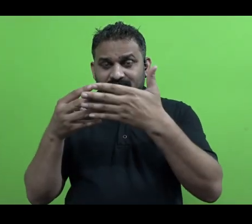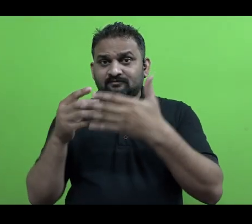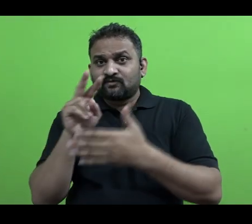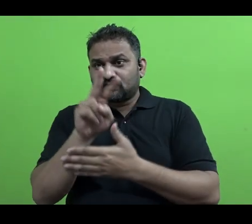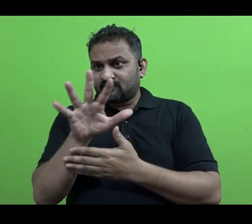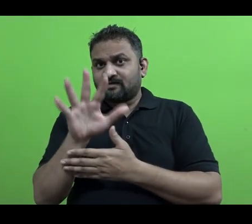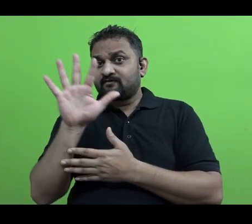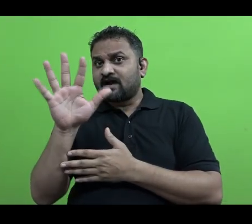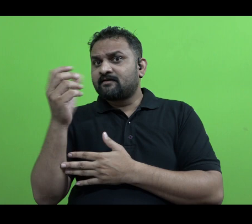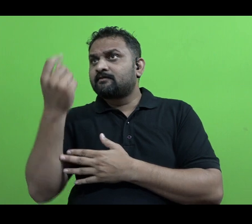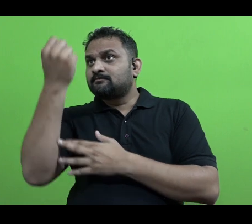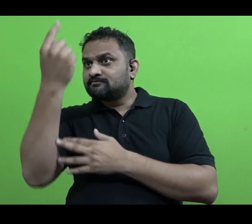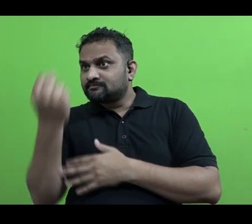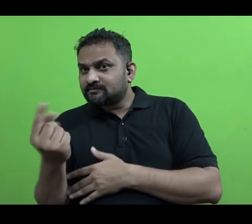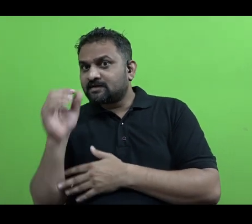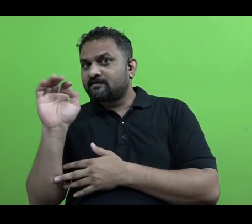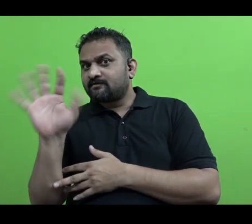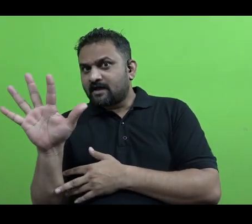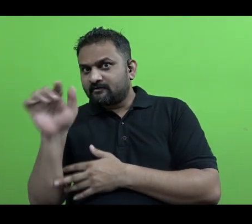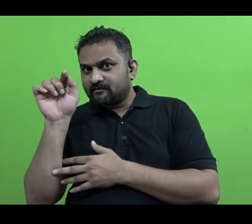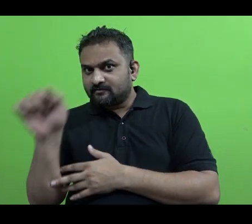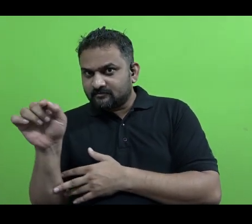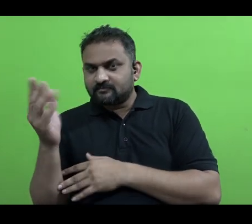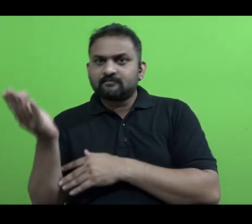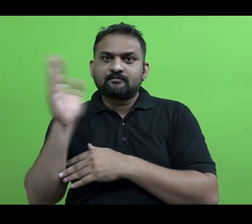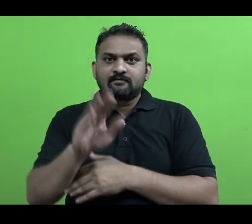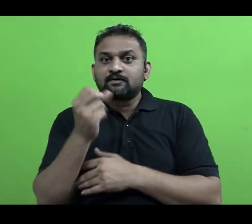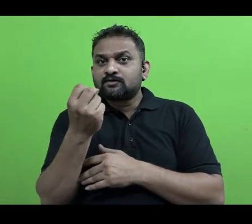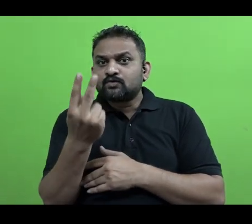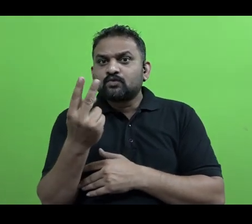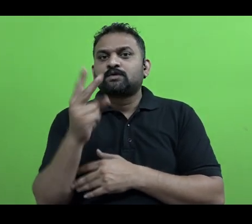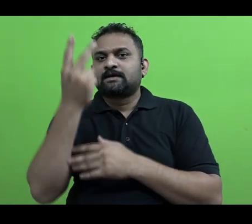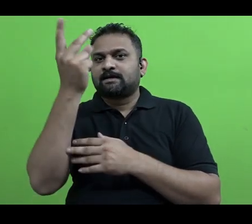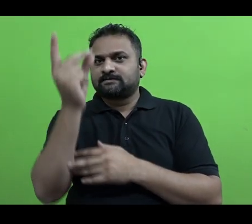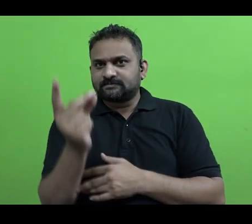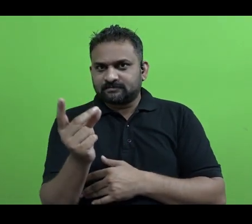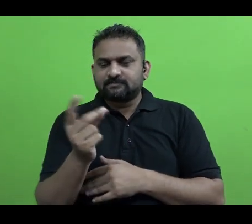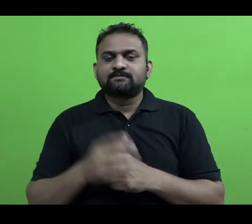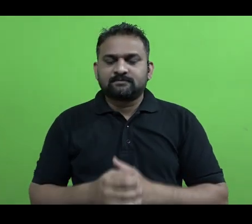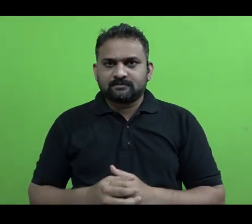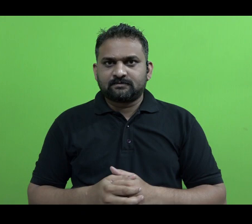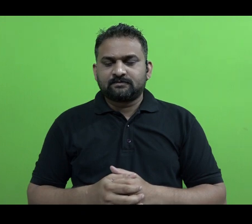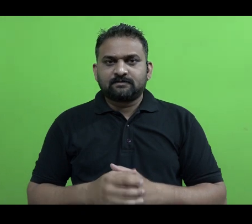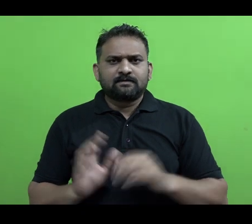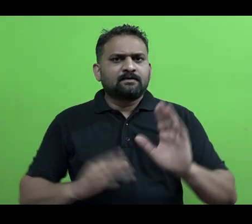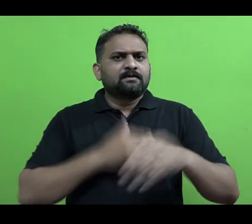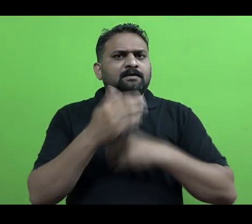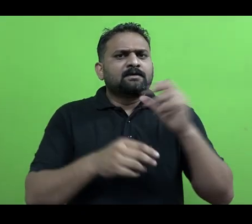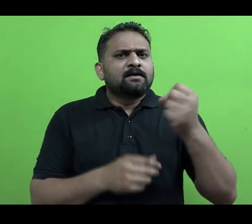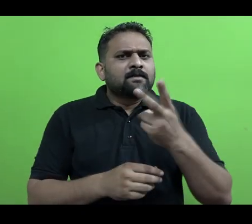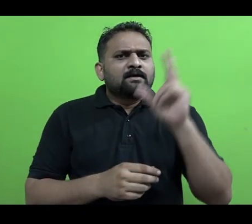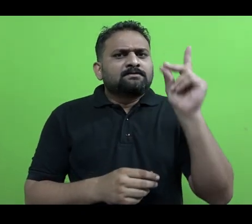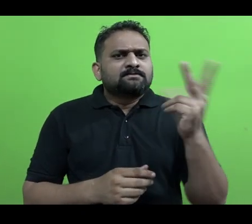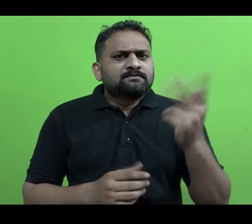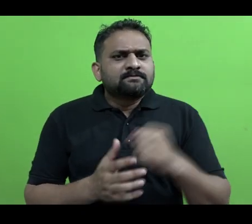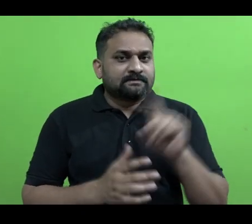in the units place and the number two in the tens place. The next number we have is